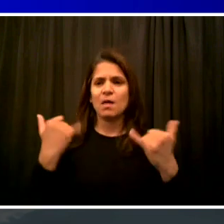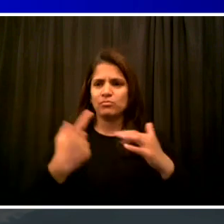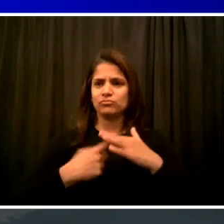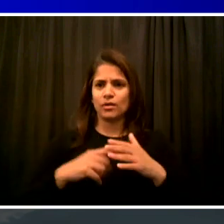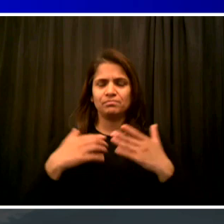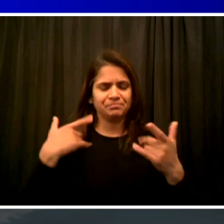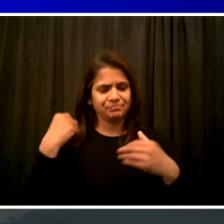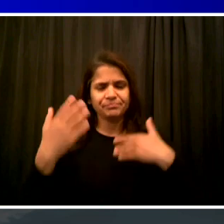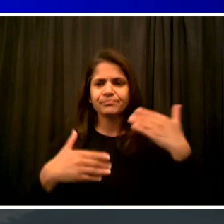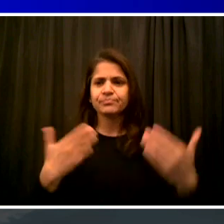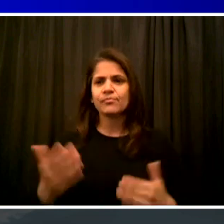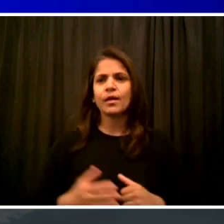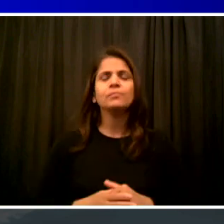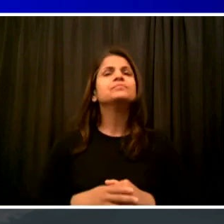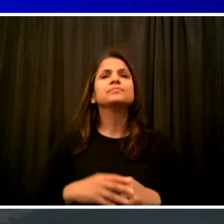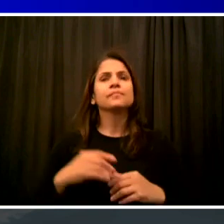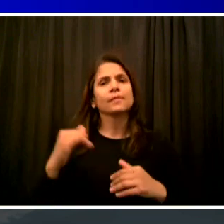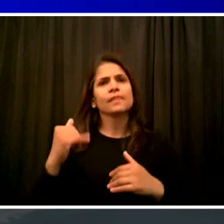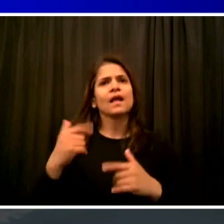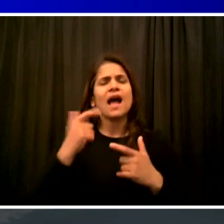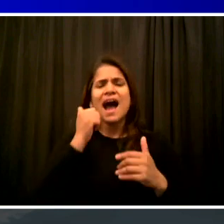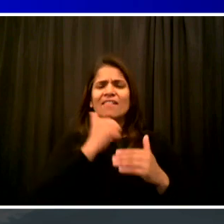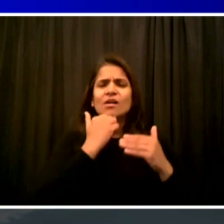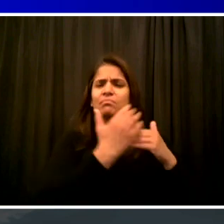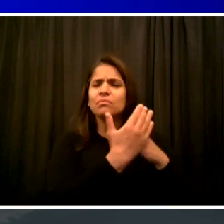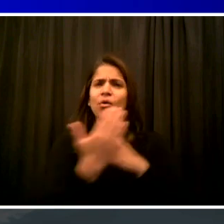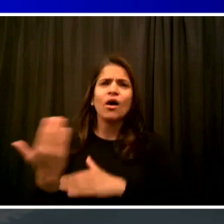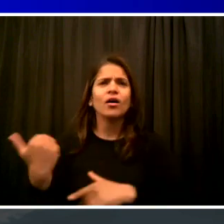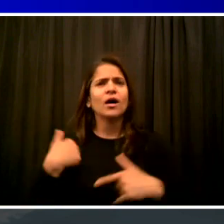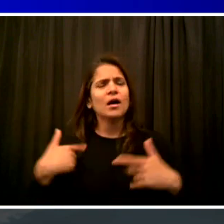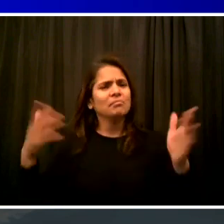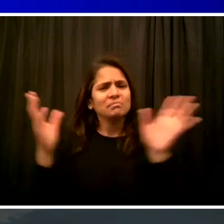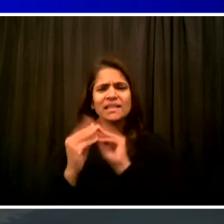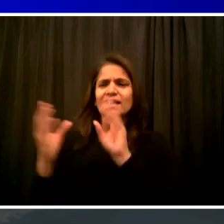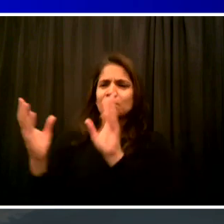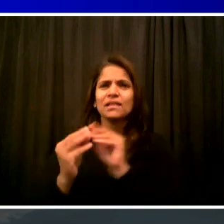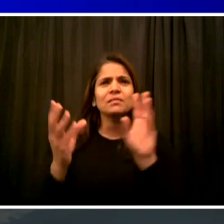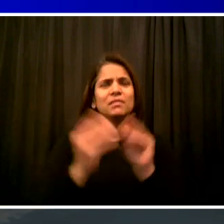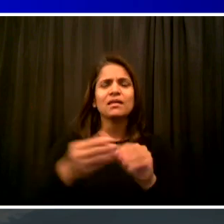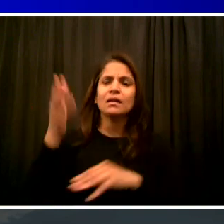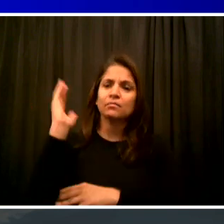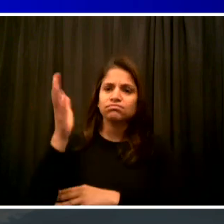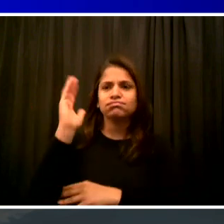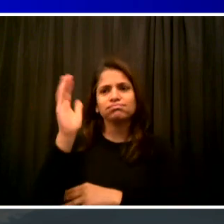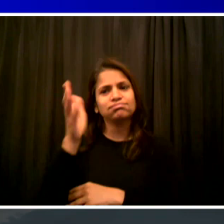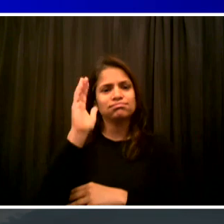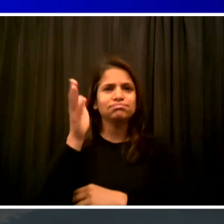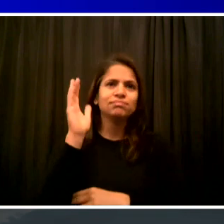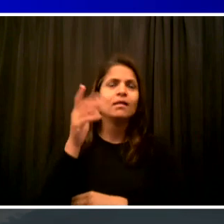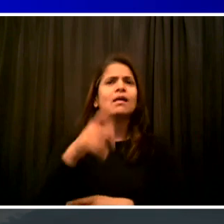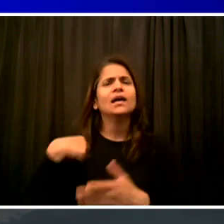OKAY. NOW, YOU KNOW